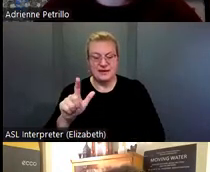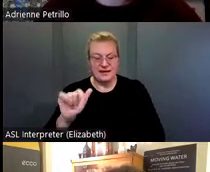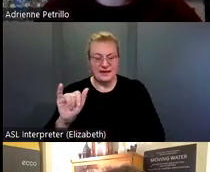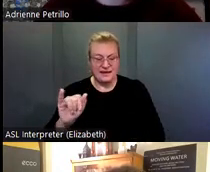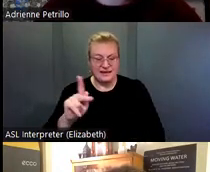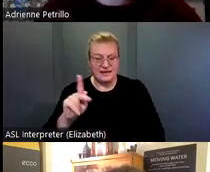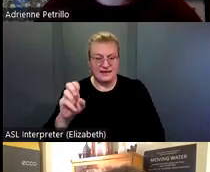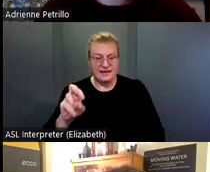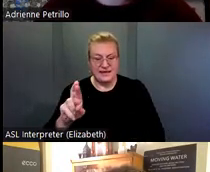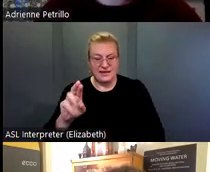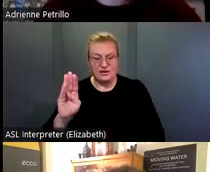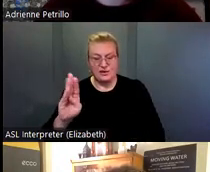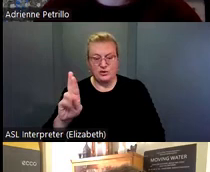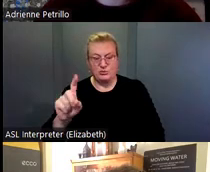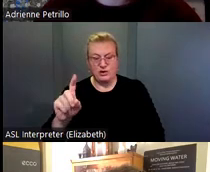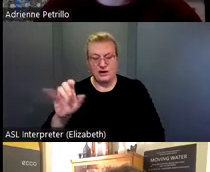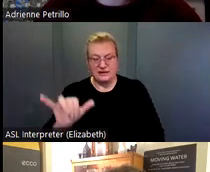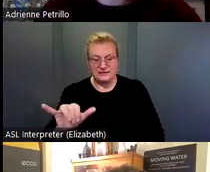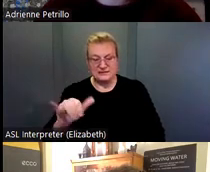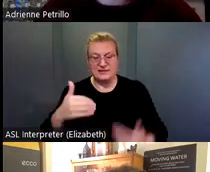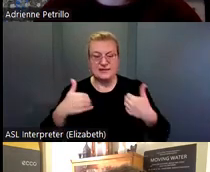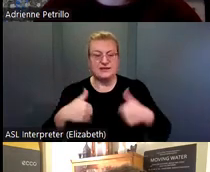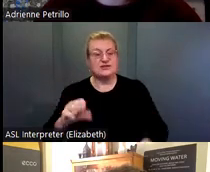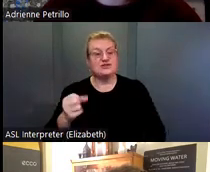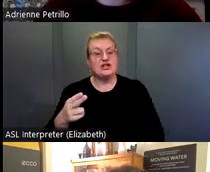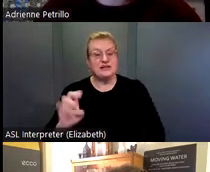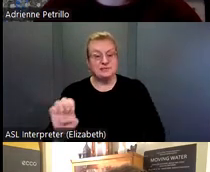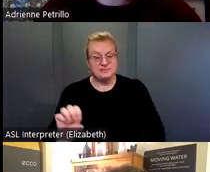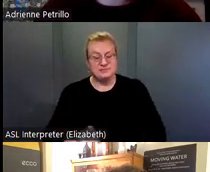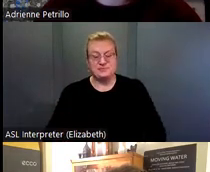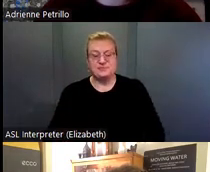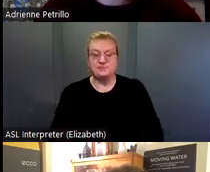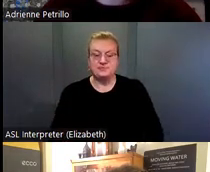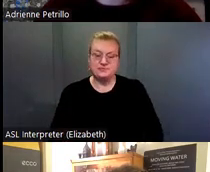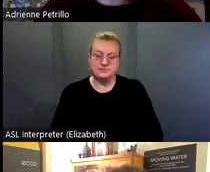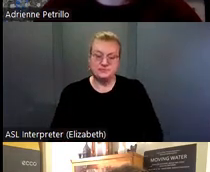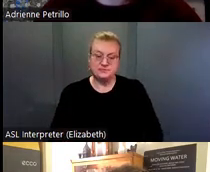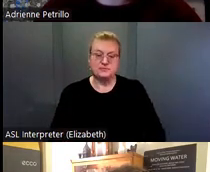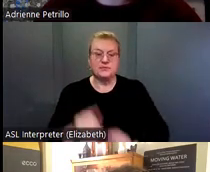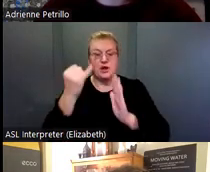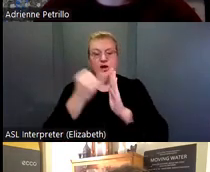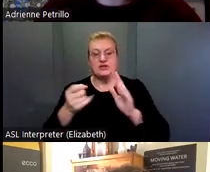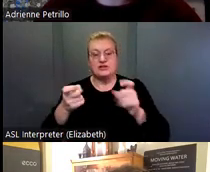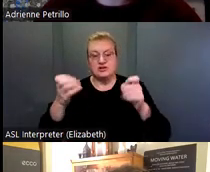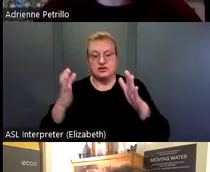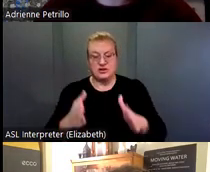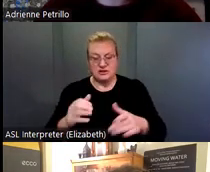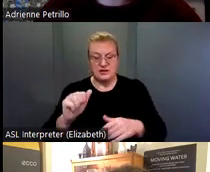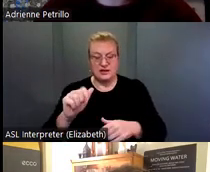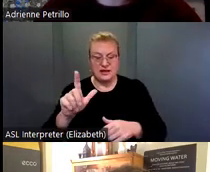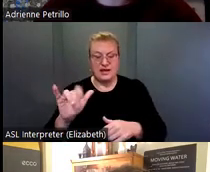I use the she/her pronouns and... Let's see. I'm artistic director of Ali Kenner Brodsky & Company